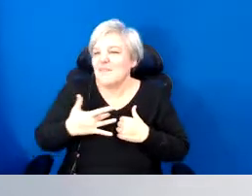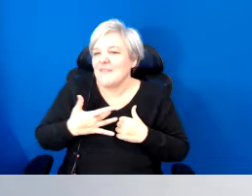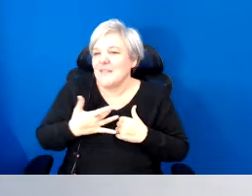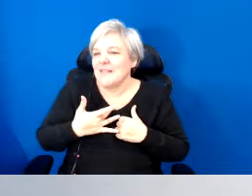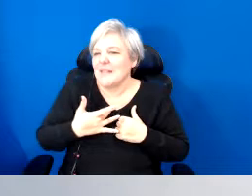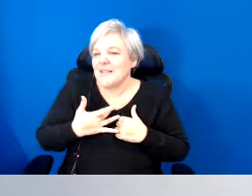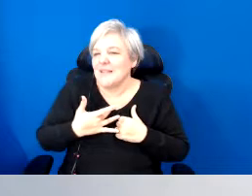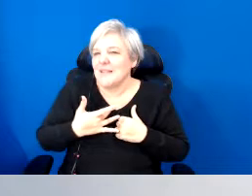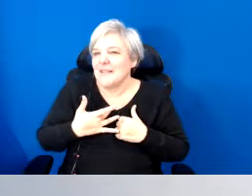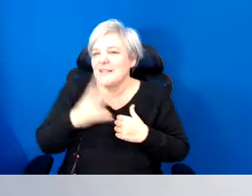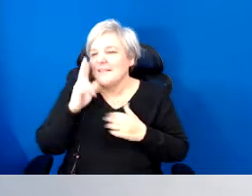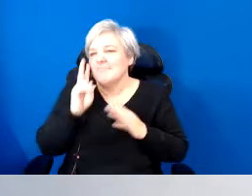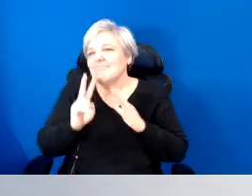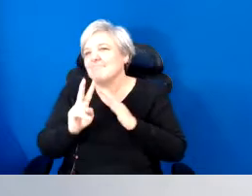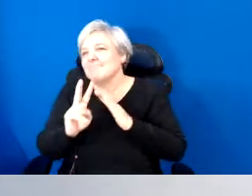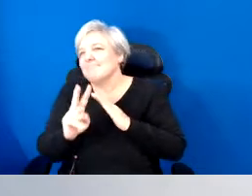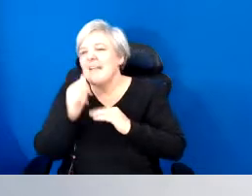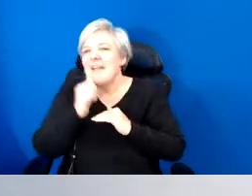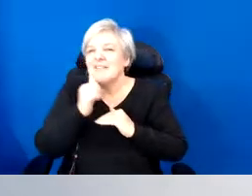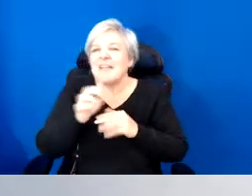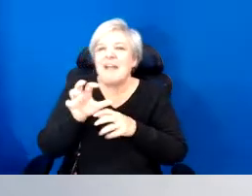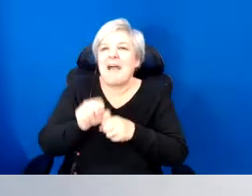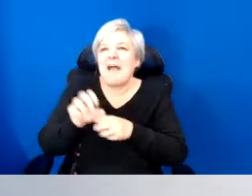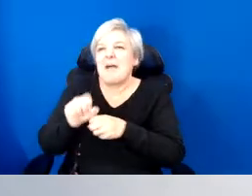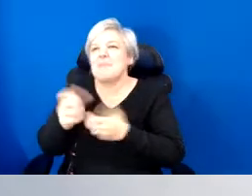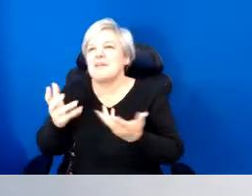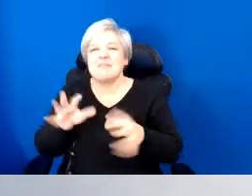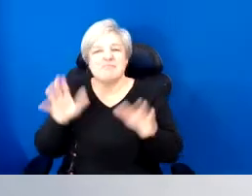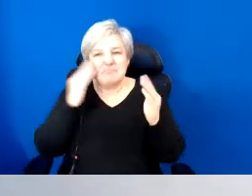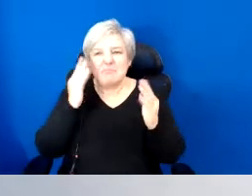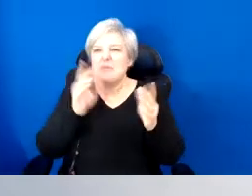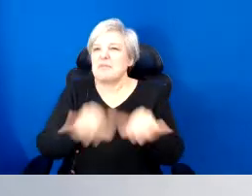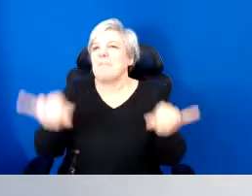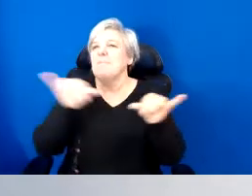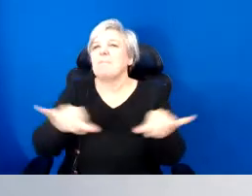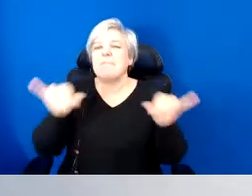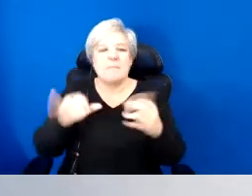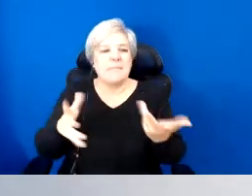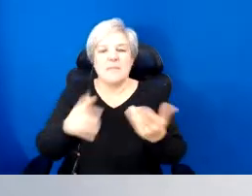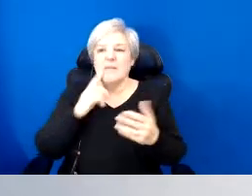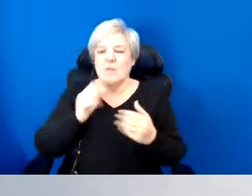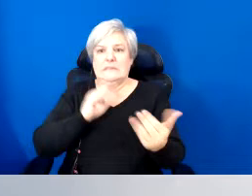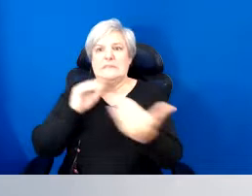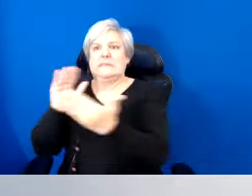The predictability of your daily routine and how you handled adversity, life